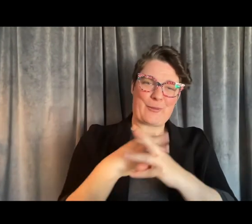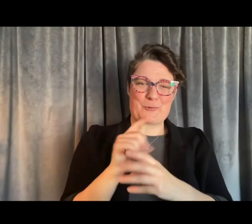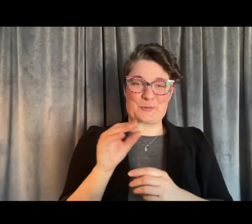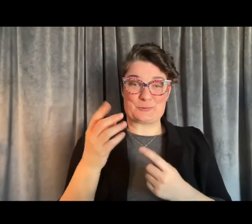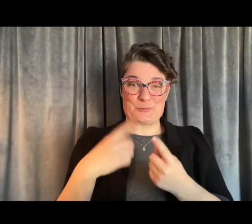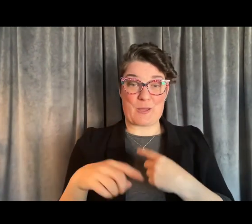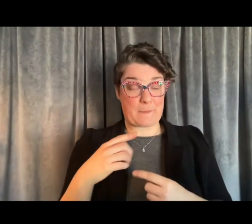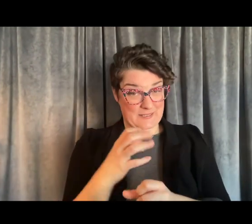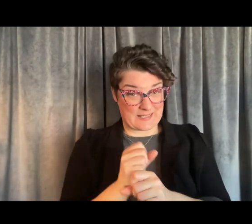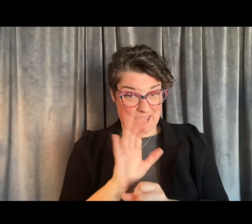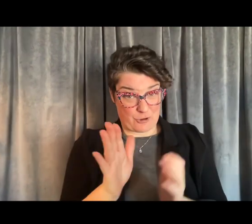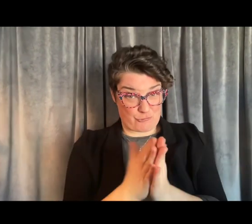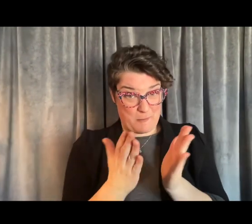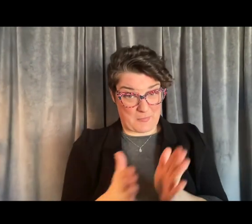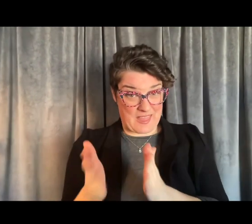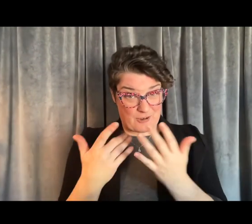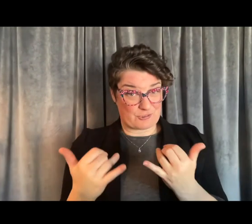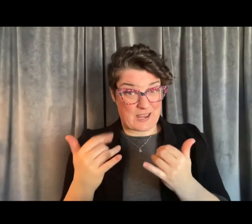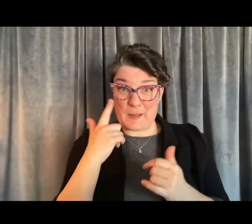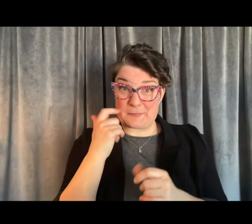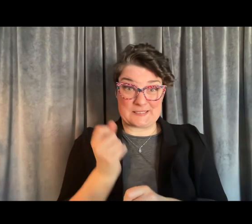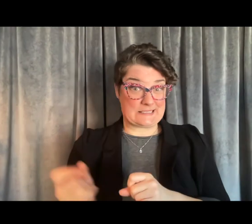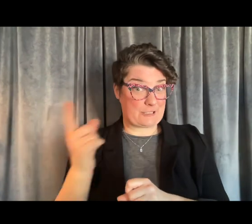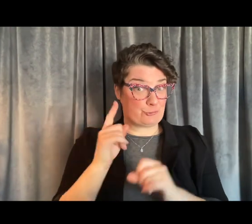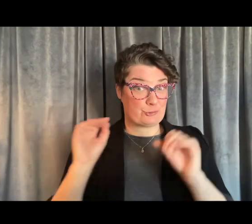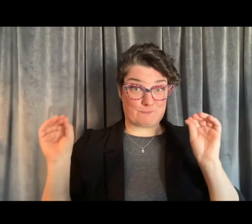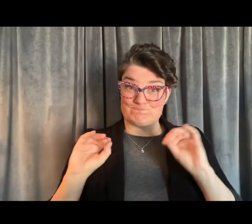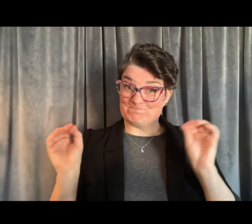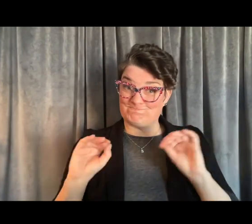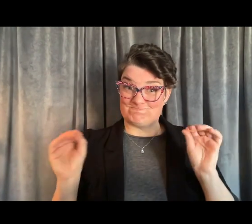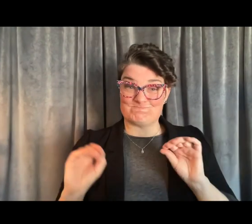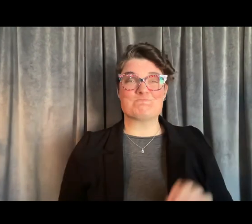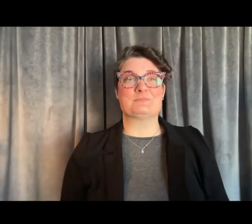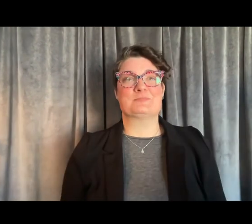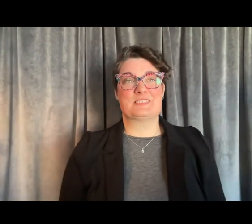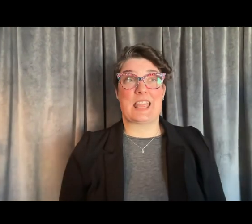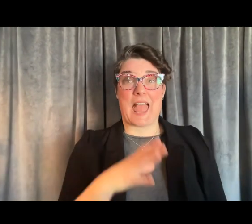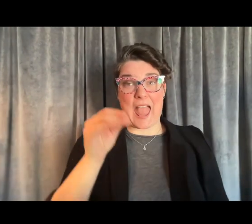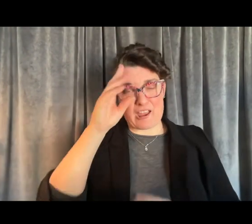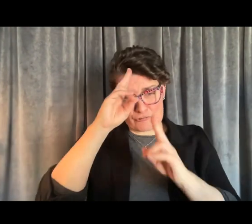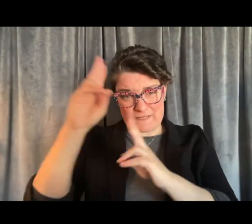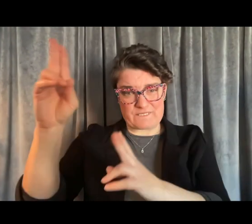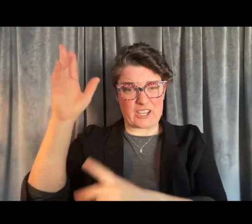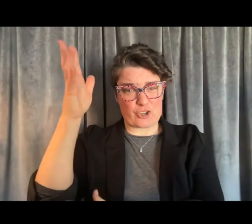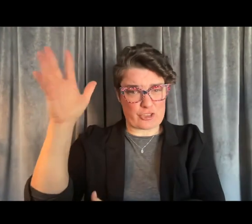Get your planners now, cuz you're not gonna be able to get one for next year. Rebekah: Revere the trees.